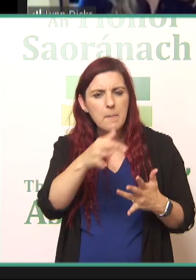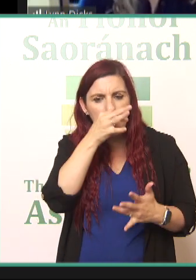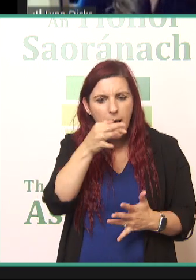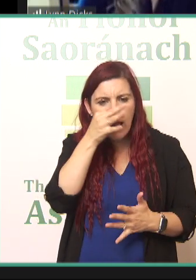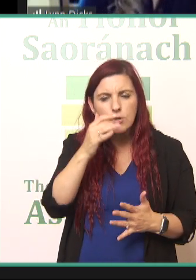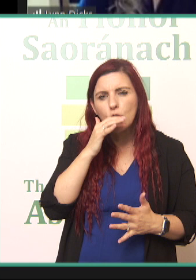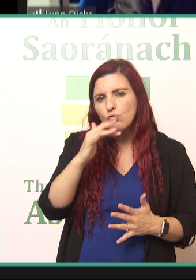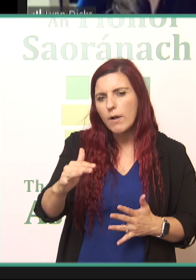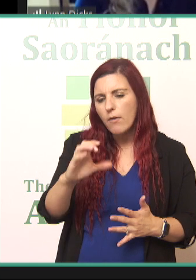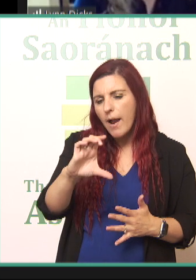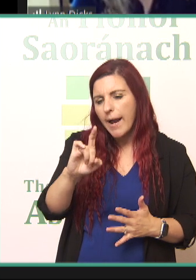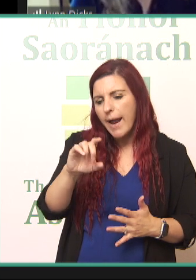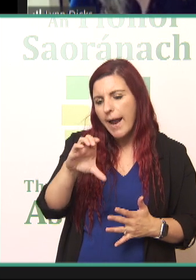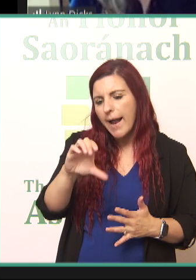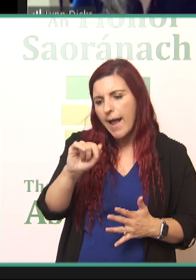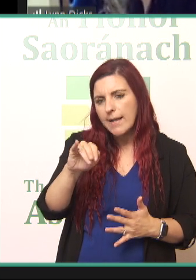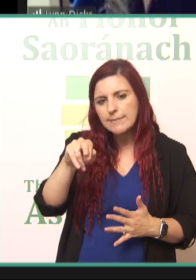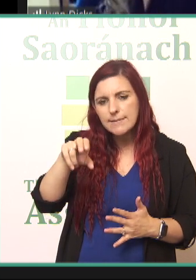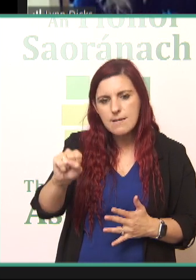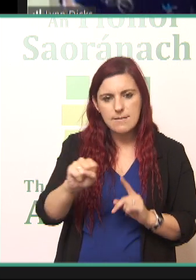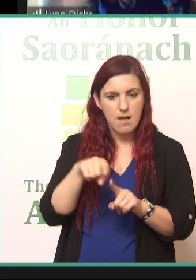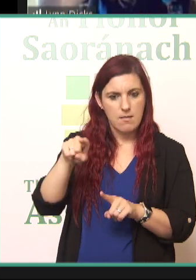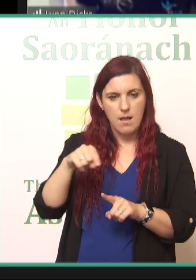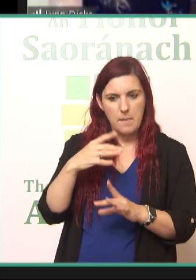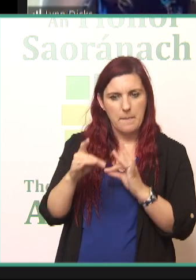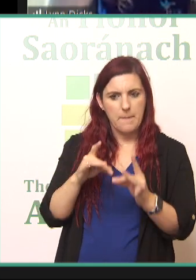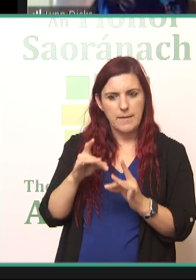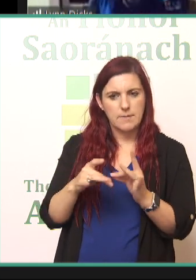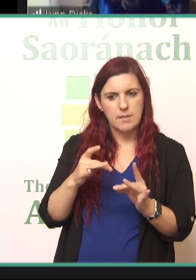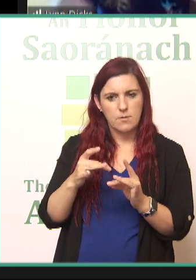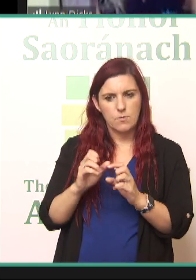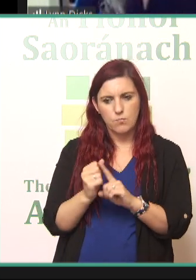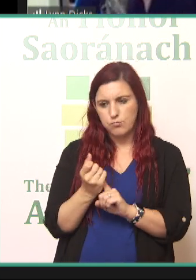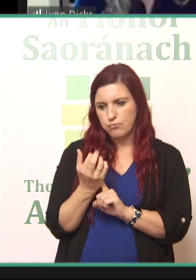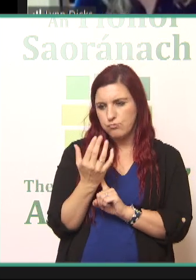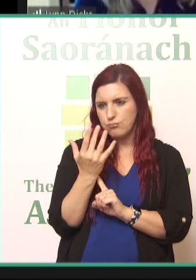some people call Turks cap cactuses which produce these incredible sort of Red Towers of flowers on